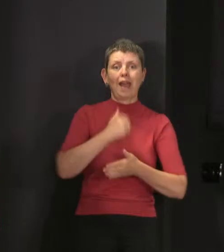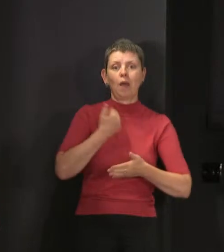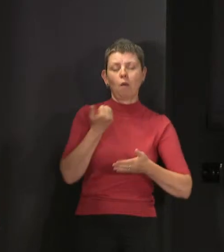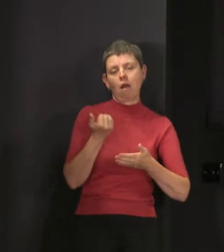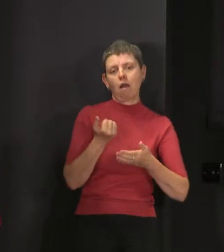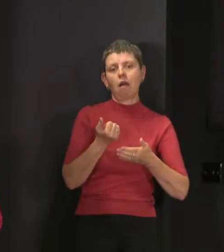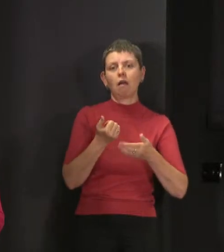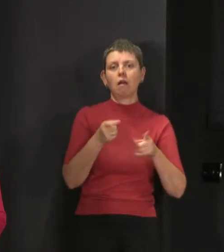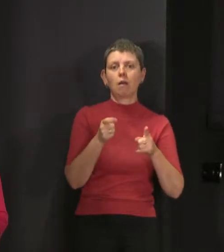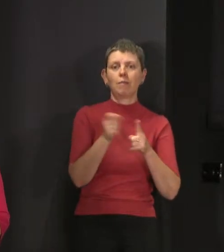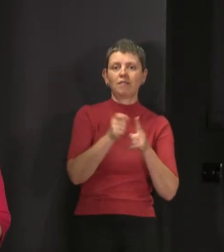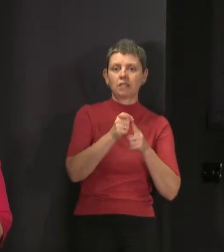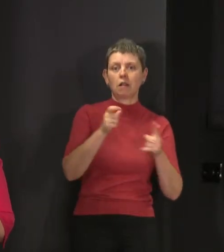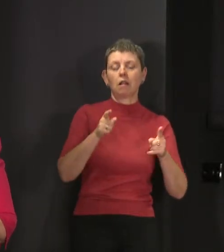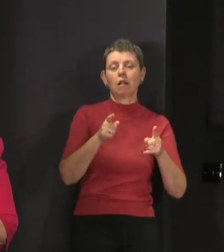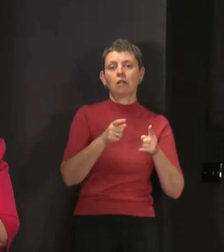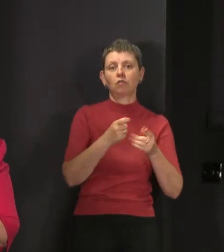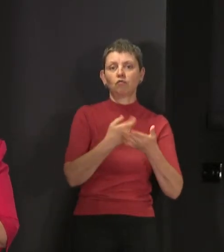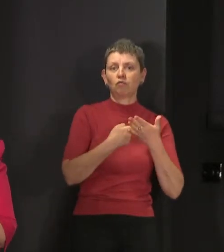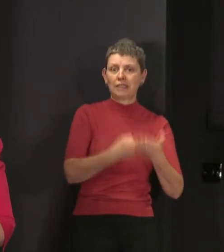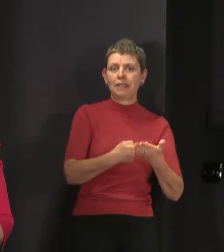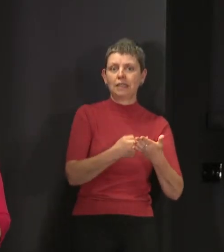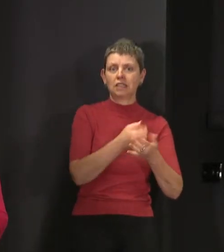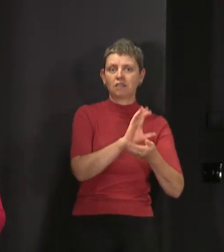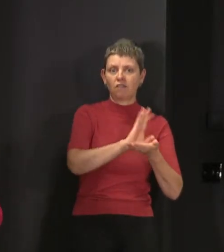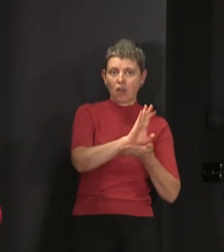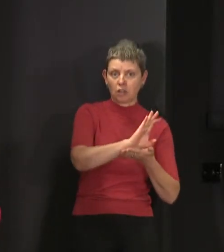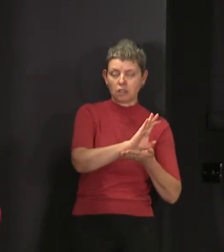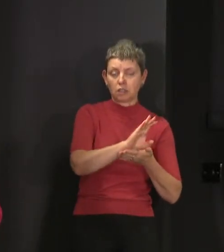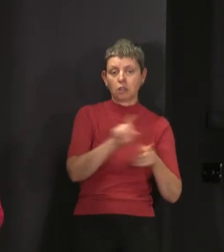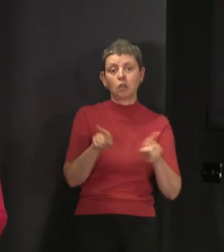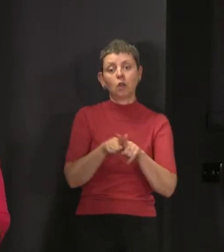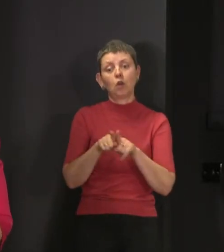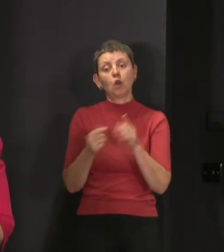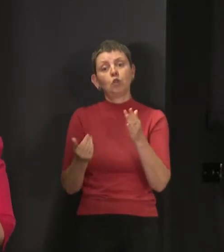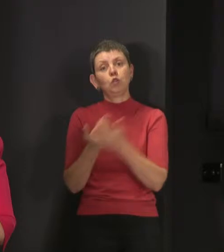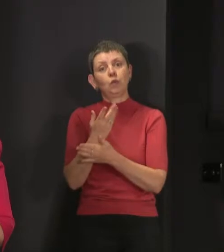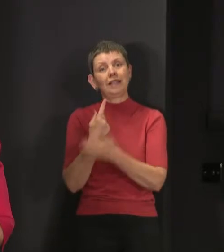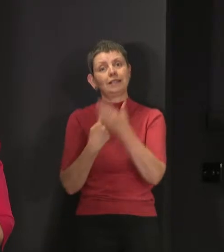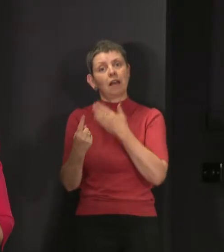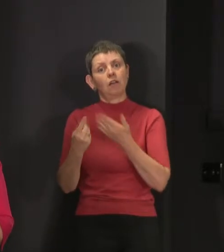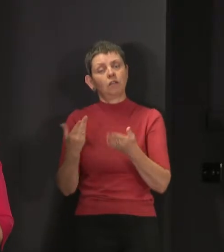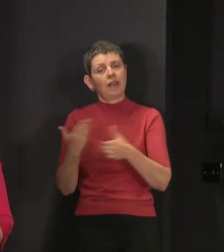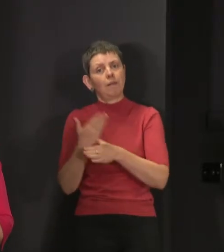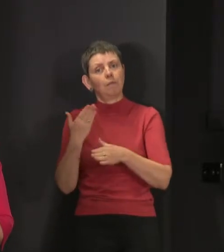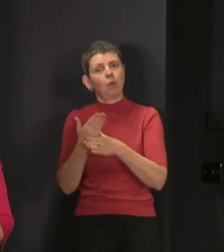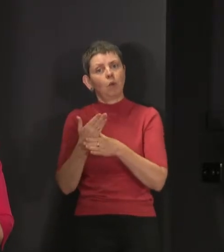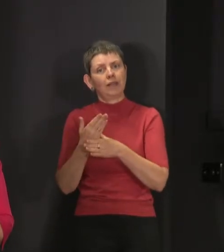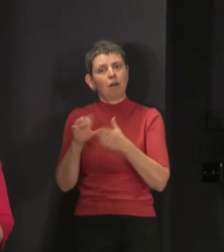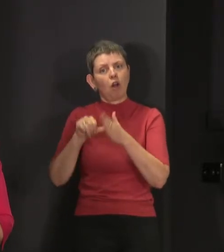30th we launched the £34 million newly self-employed hardship fund to provide relief to newly self-employed